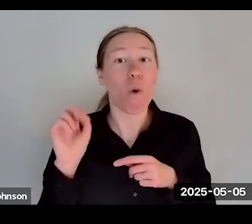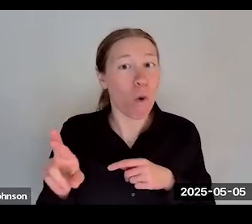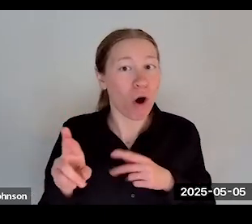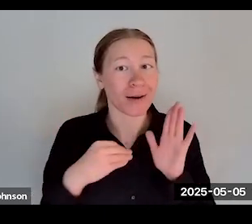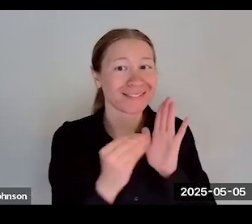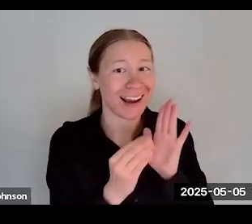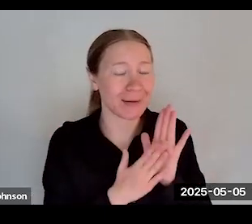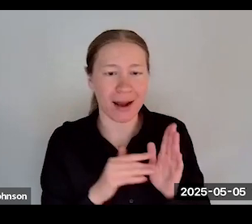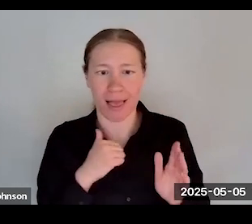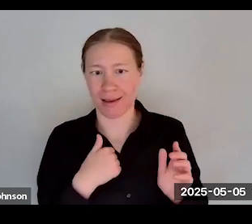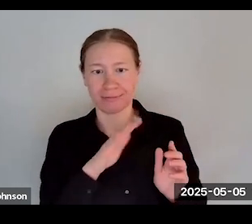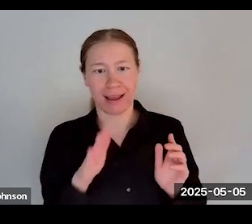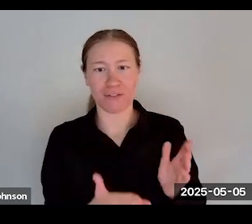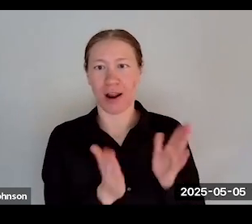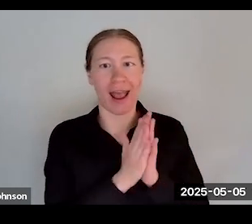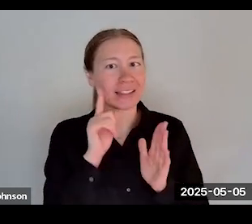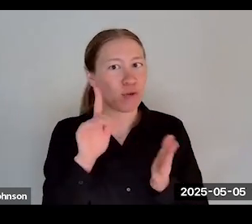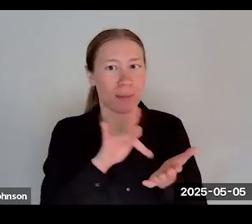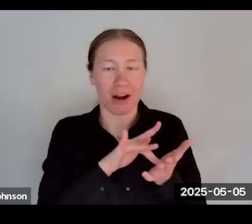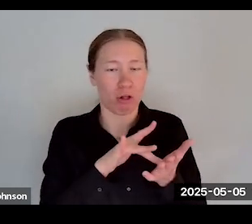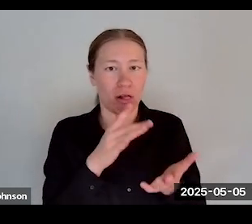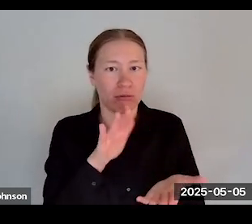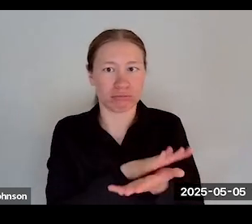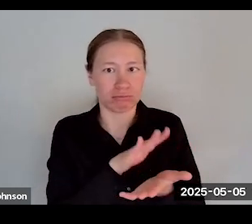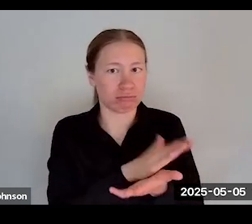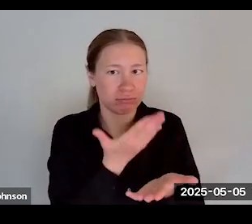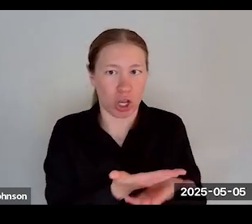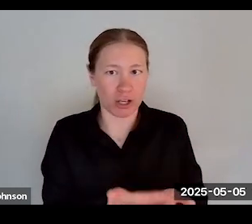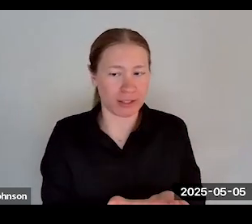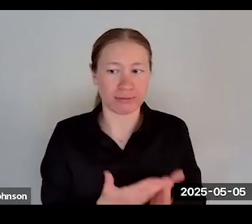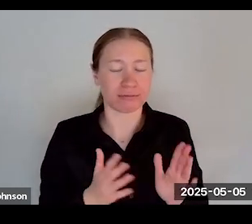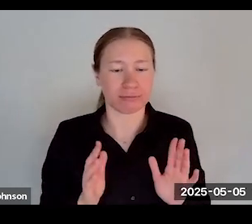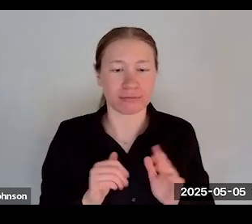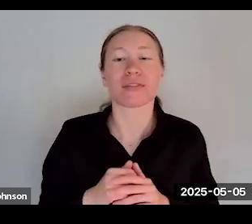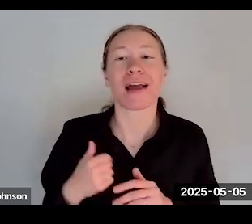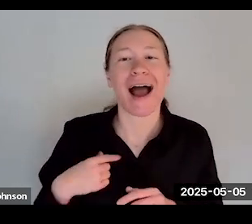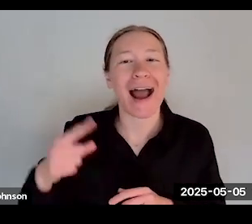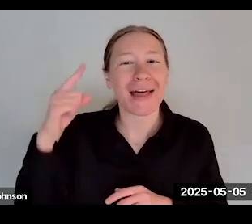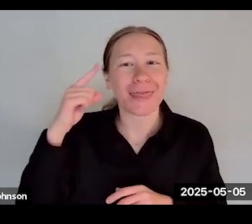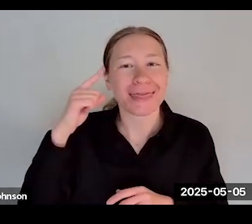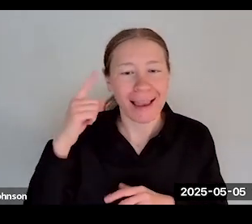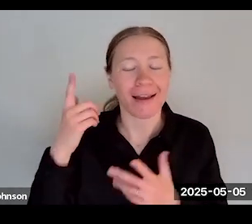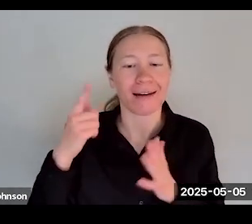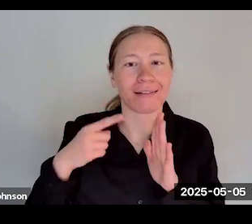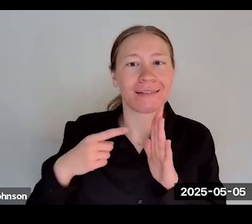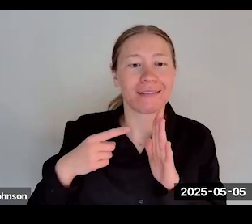or documentation. So an example here to document could be, I thanked the employee for having documentation available